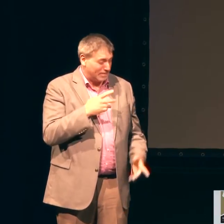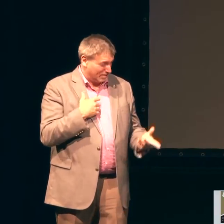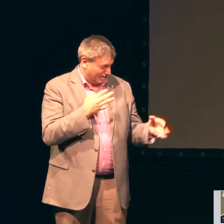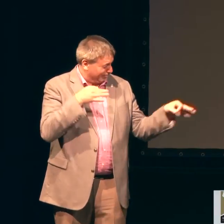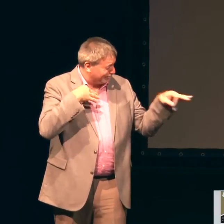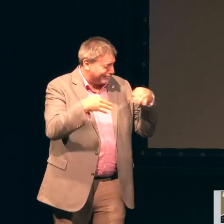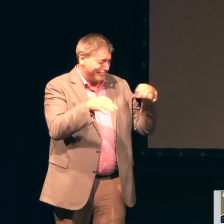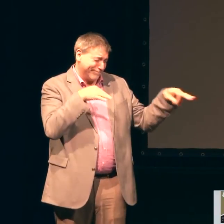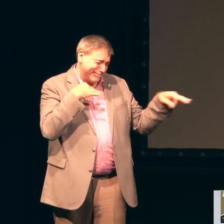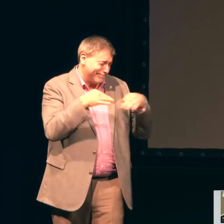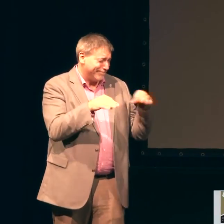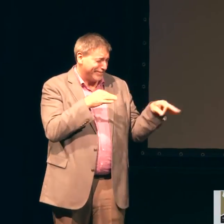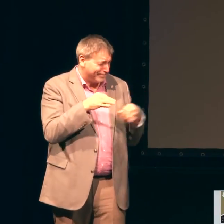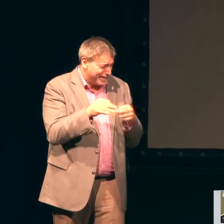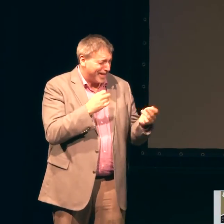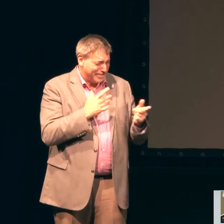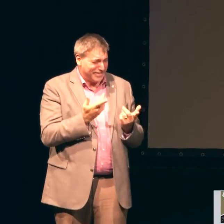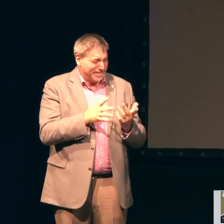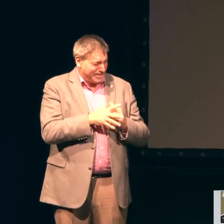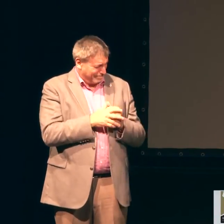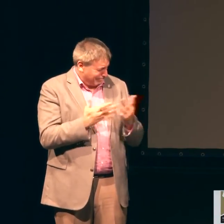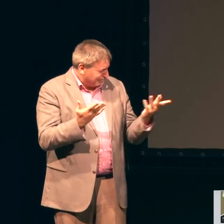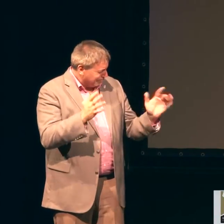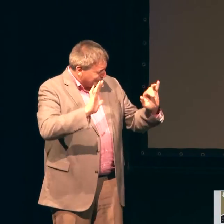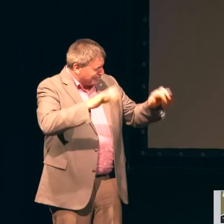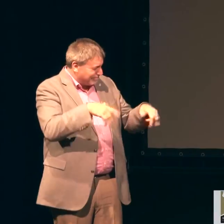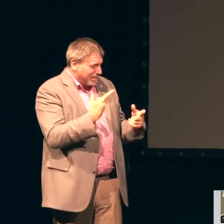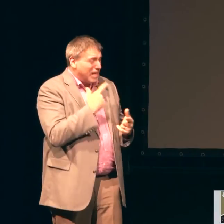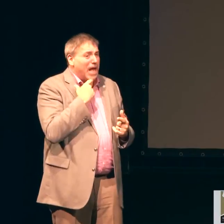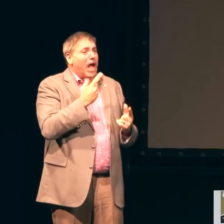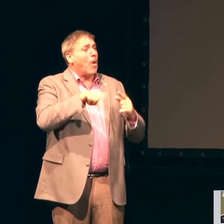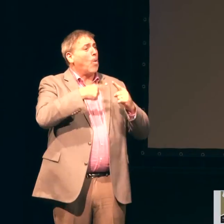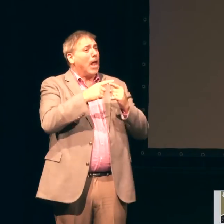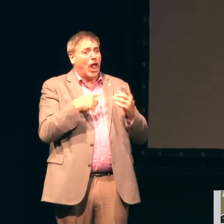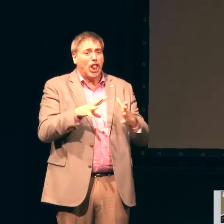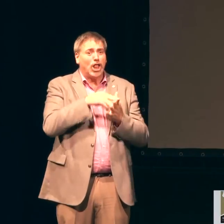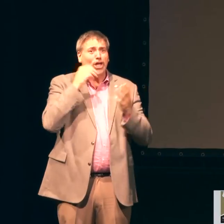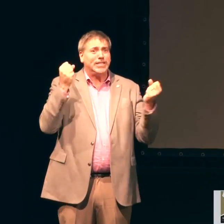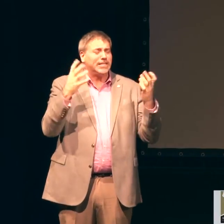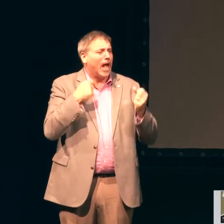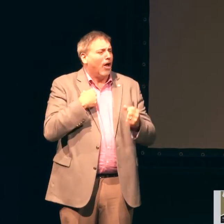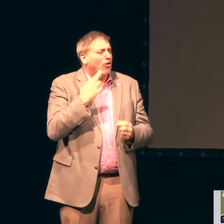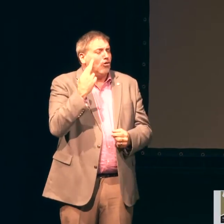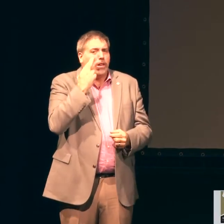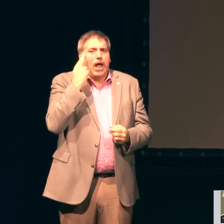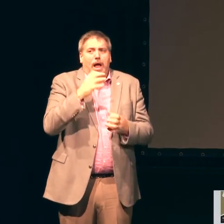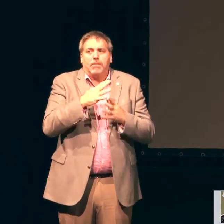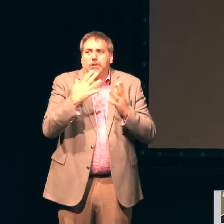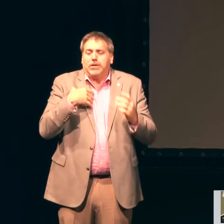was listening to everything, I explained my whole life story to her. And when I learned to sign,